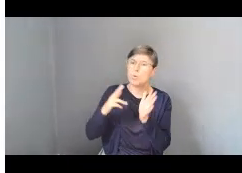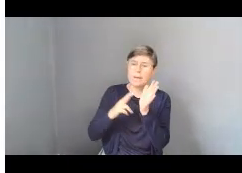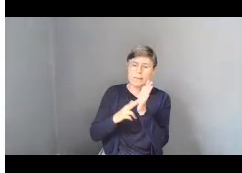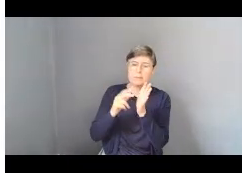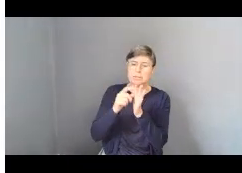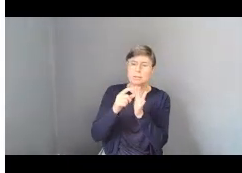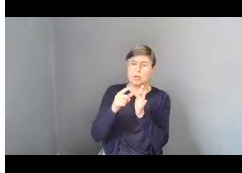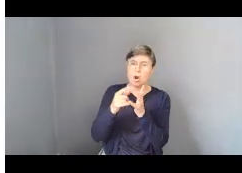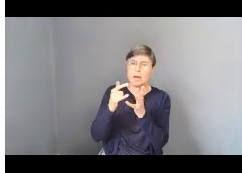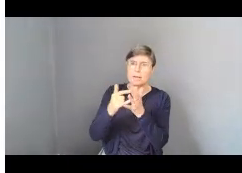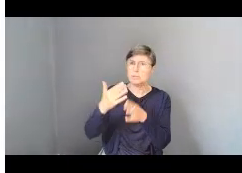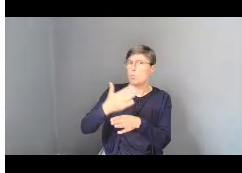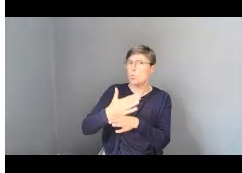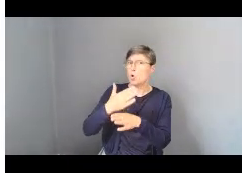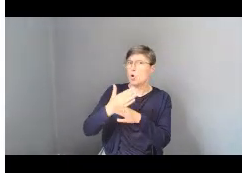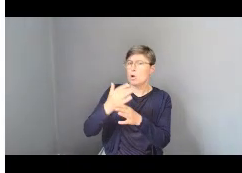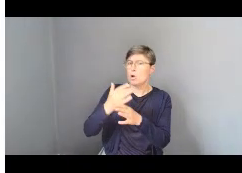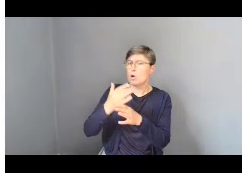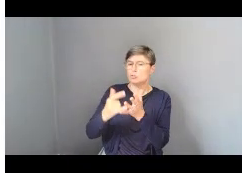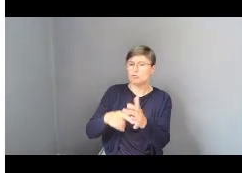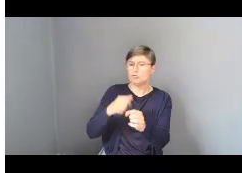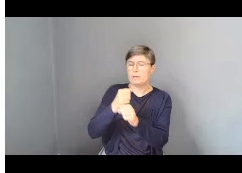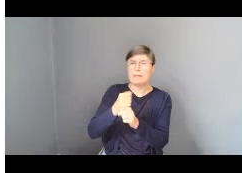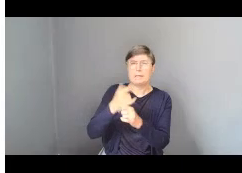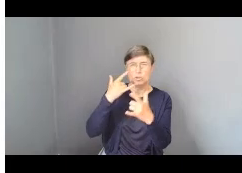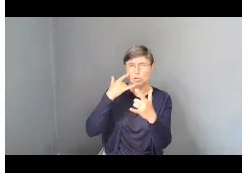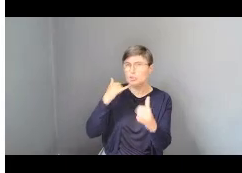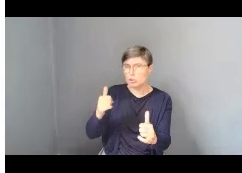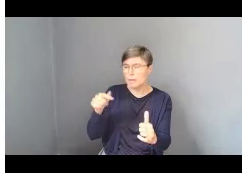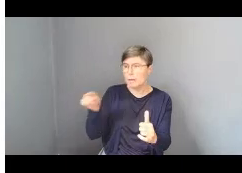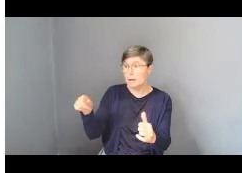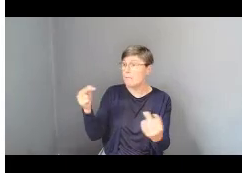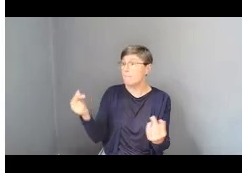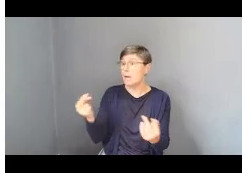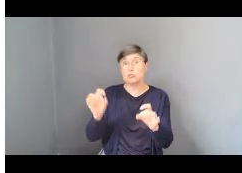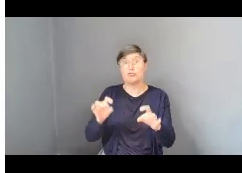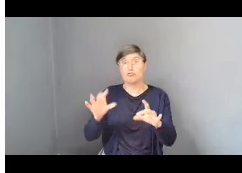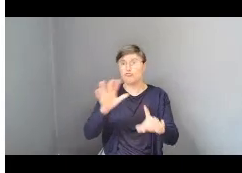These are available in each state and territory.